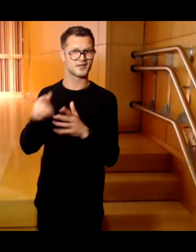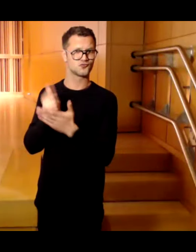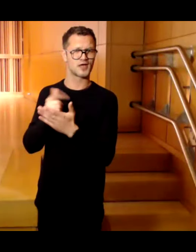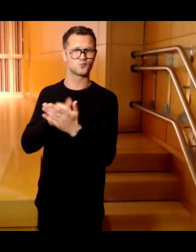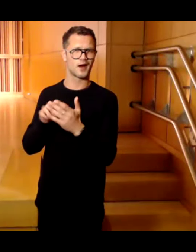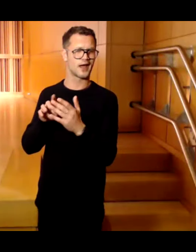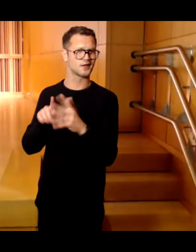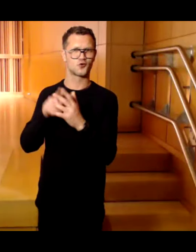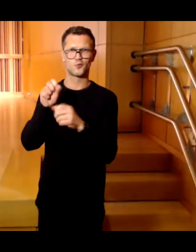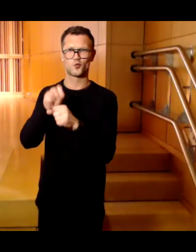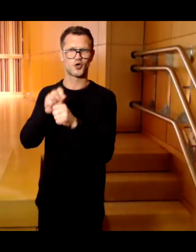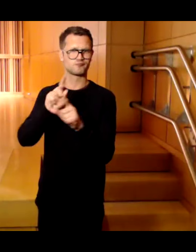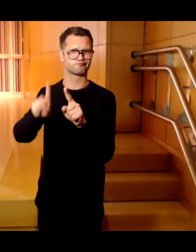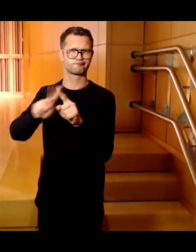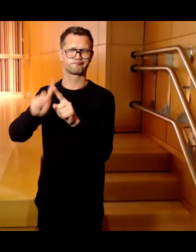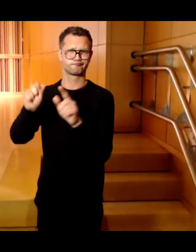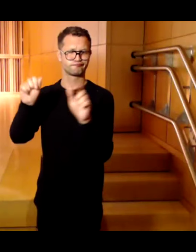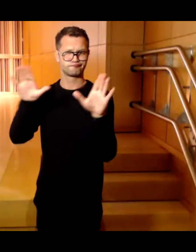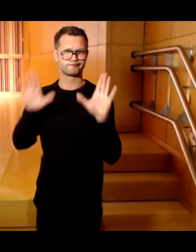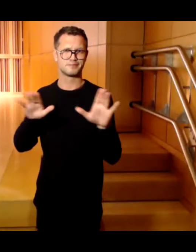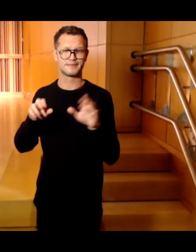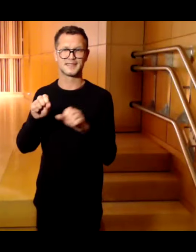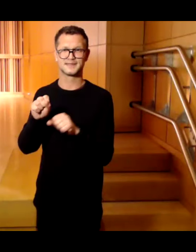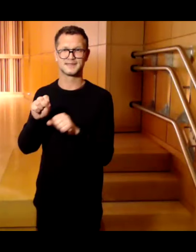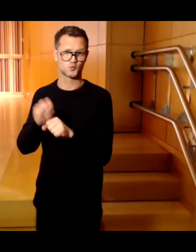And one person he singled out was a certain North Carolinian native.